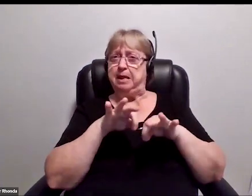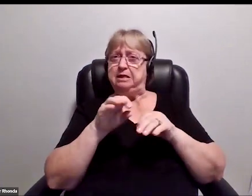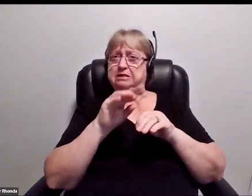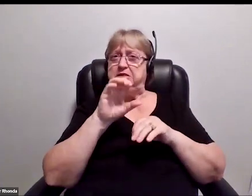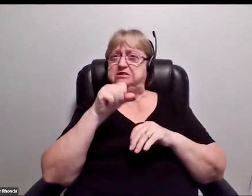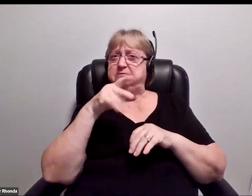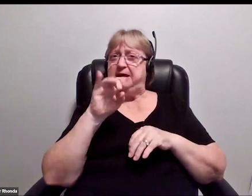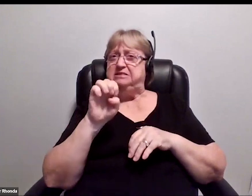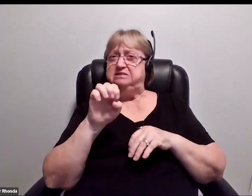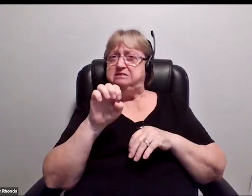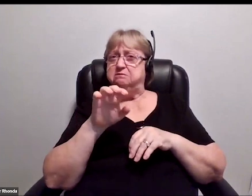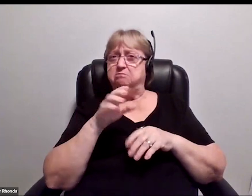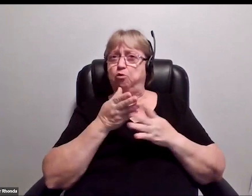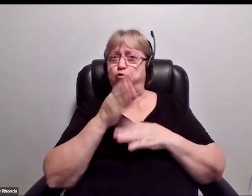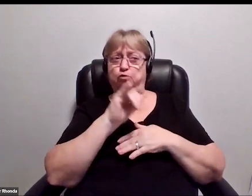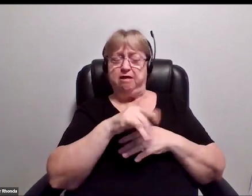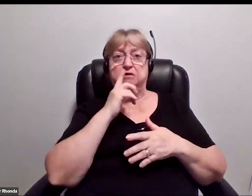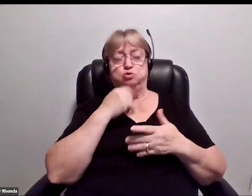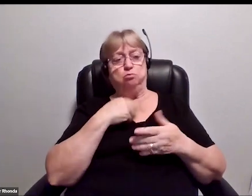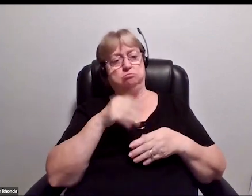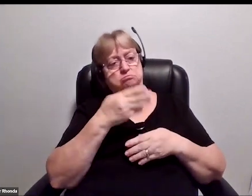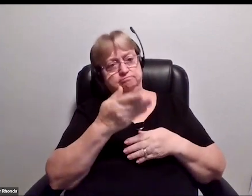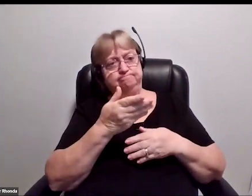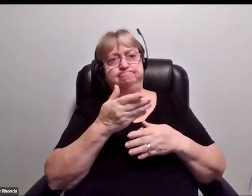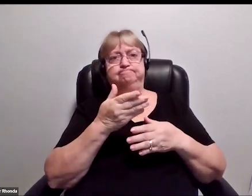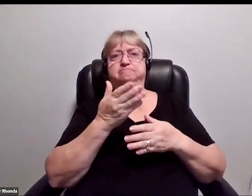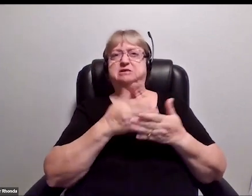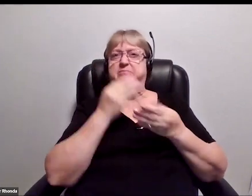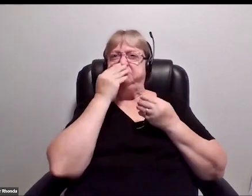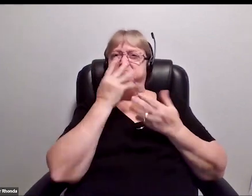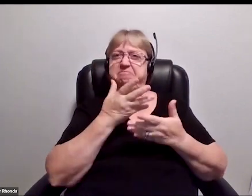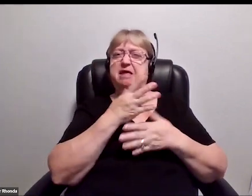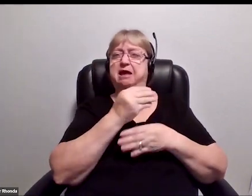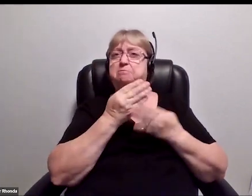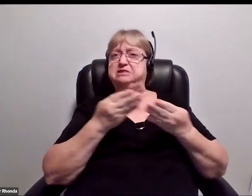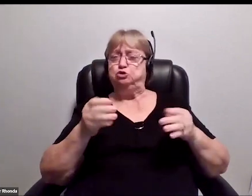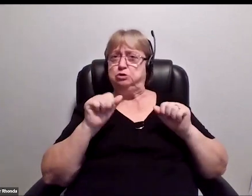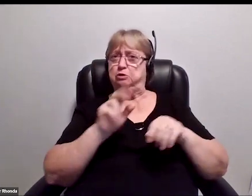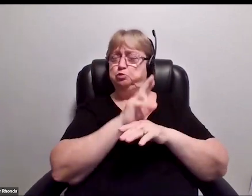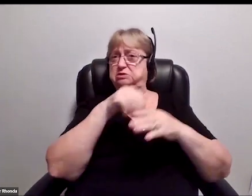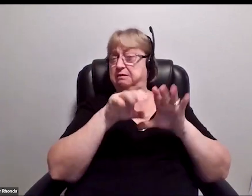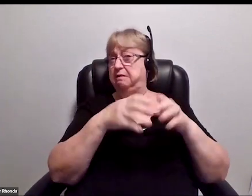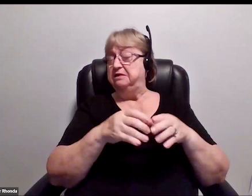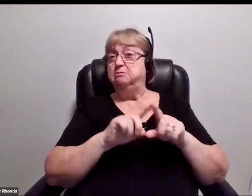to provide teachers some materials they can use within their classes. Also to create some tactile images